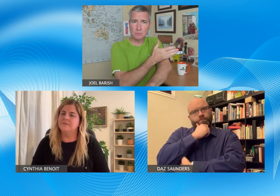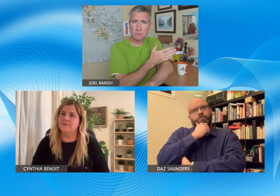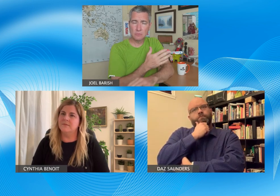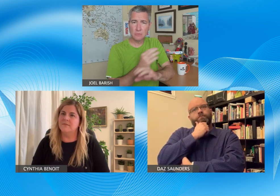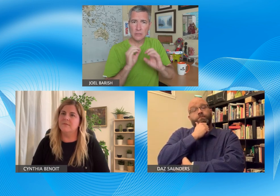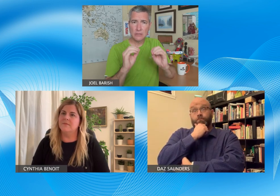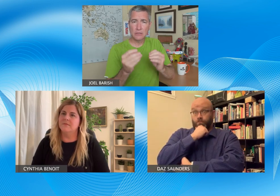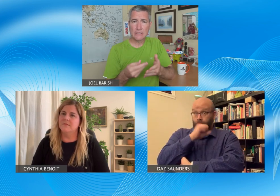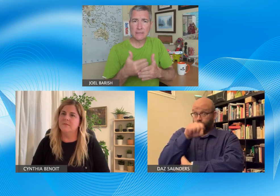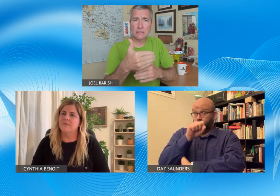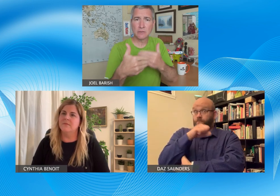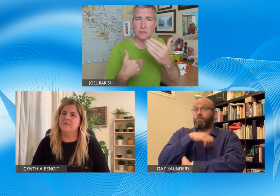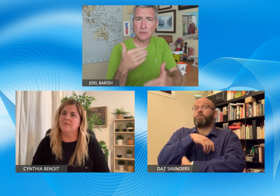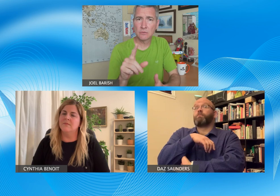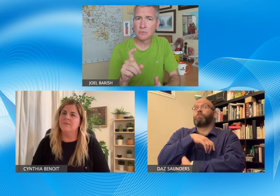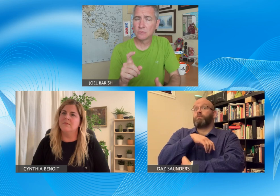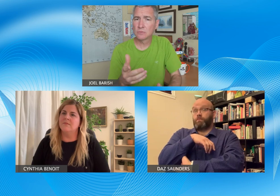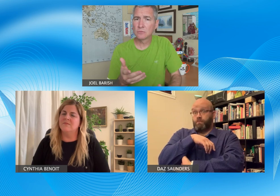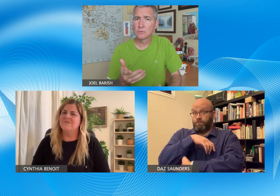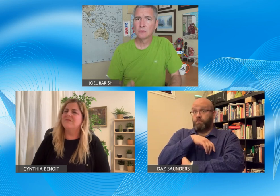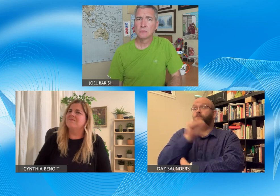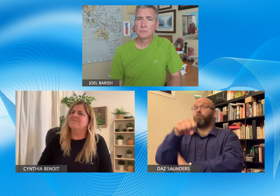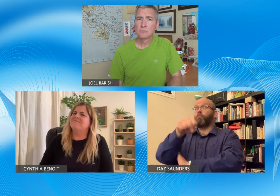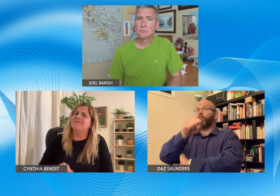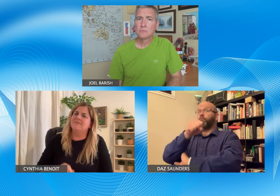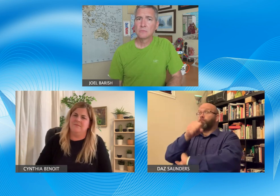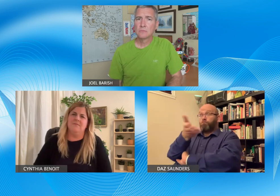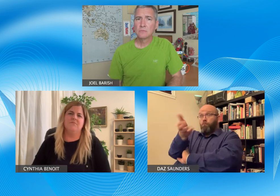of the next generation of researchers? Yes. Absolutely yes.